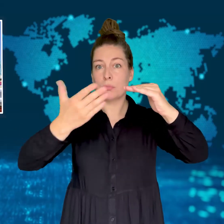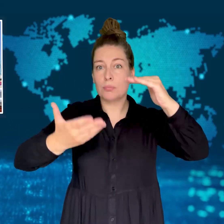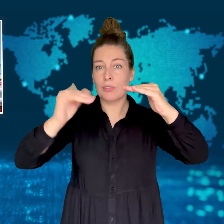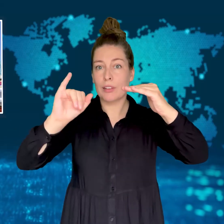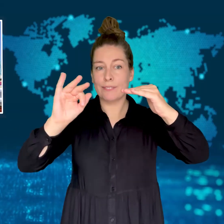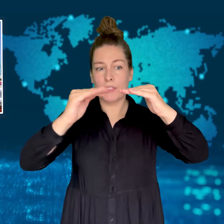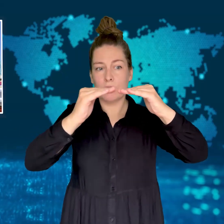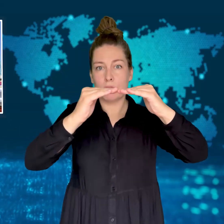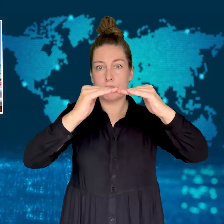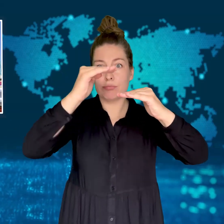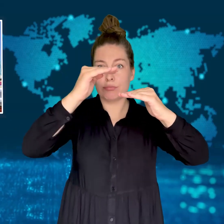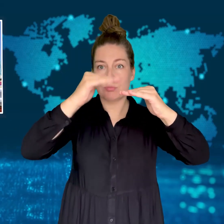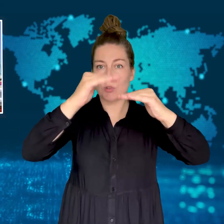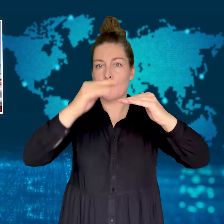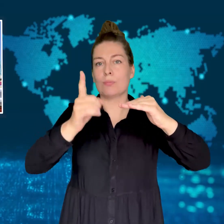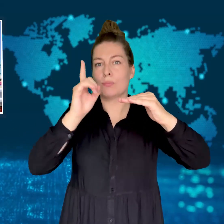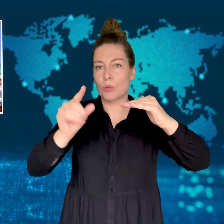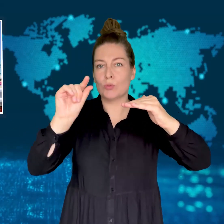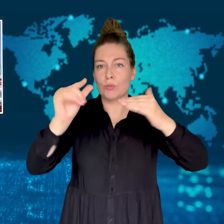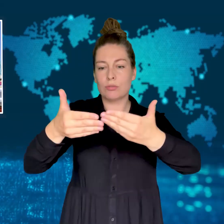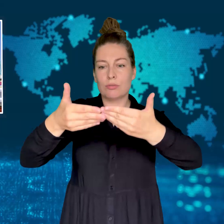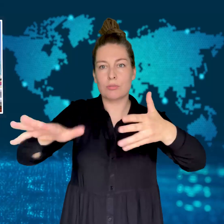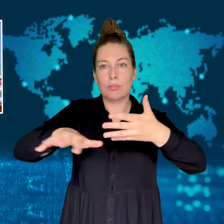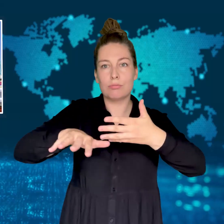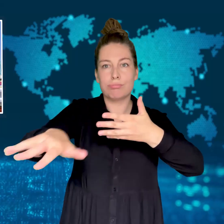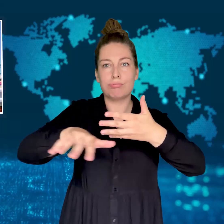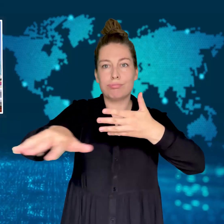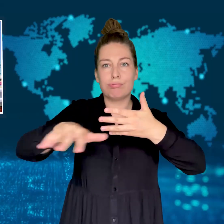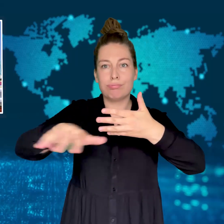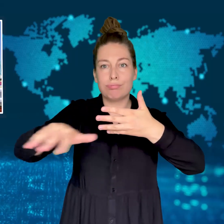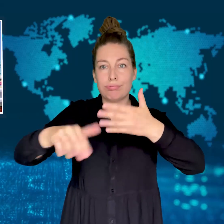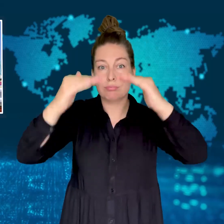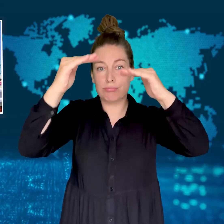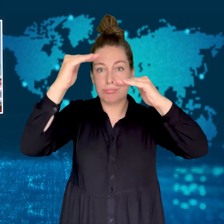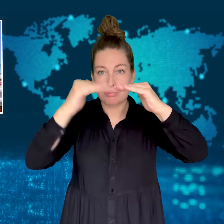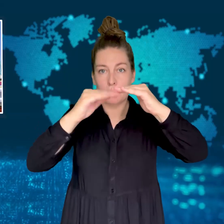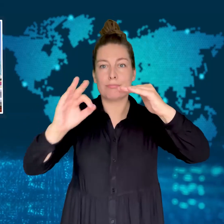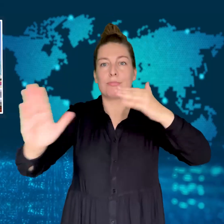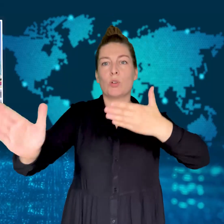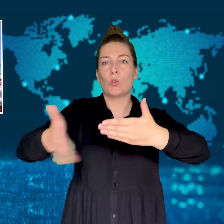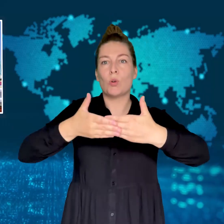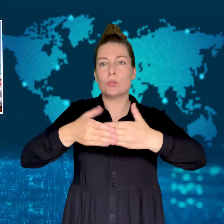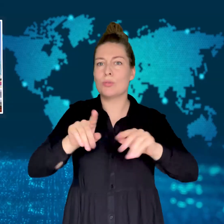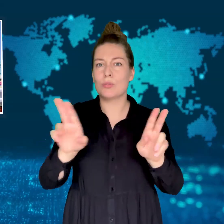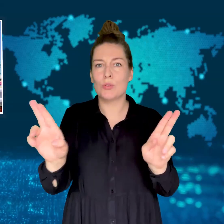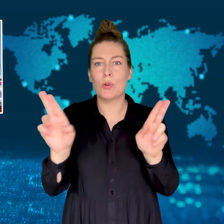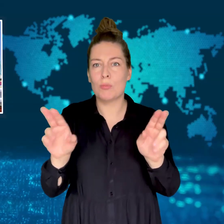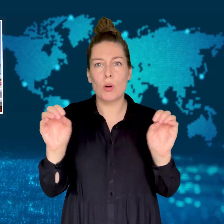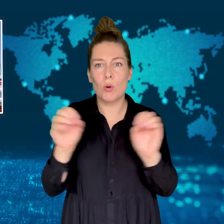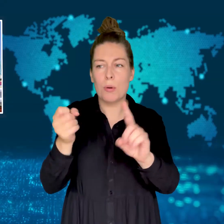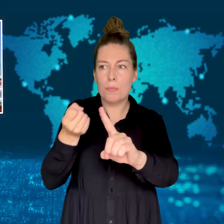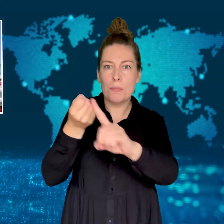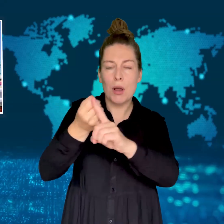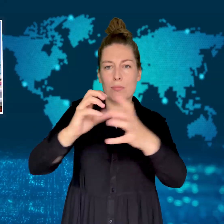the water will have negligible impact.